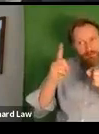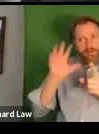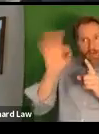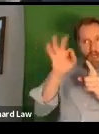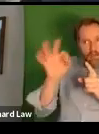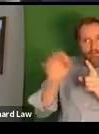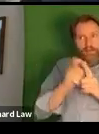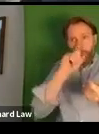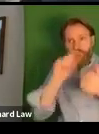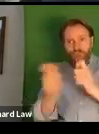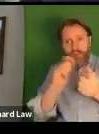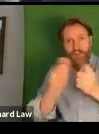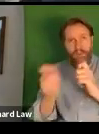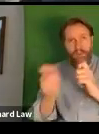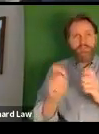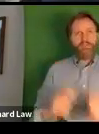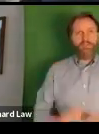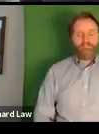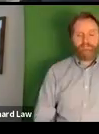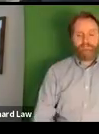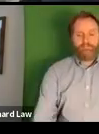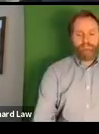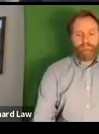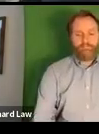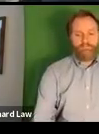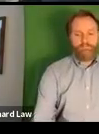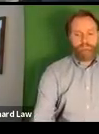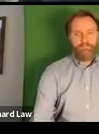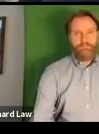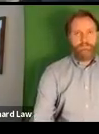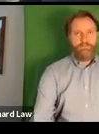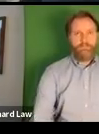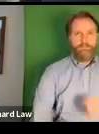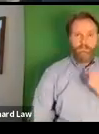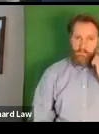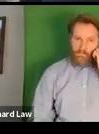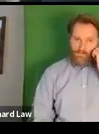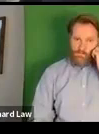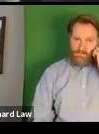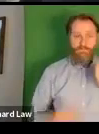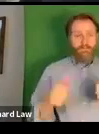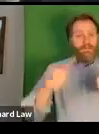and I've got a question for Mark next Peter Smullen from the HMRC group says